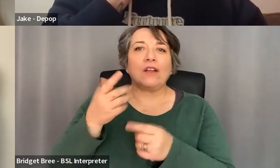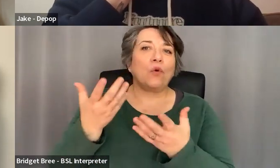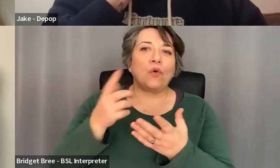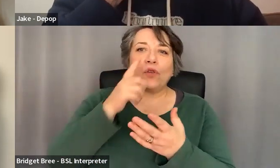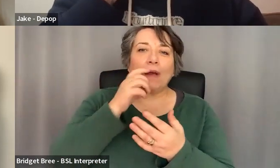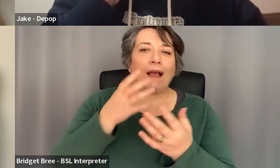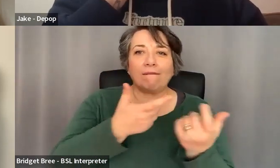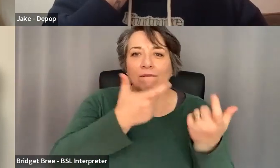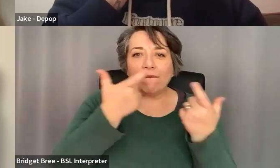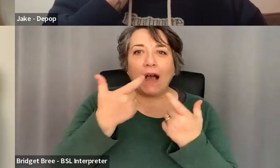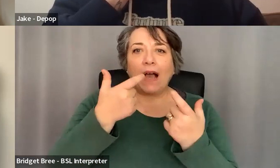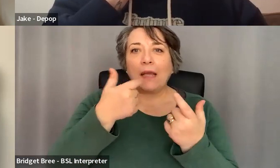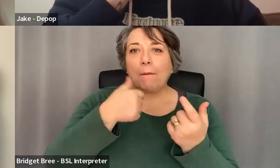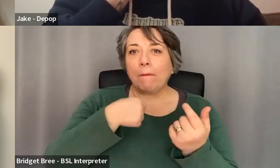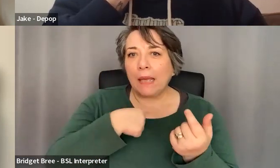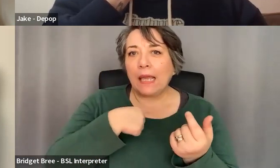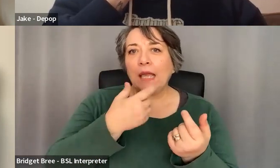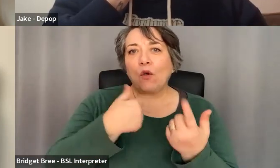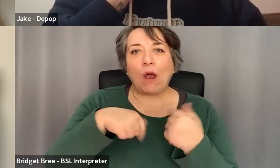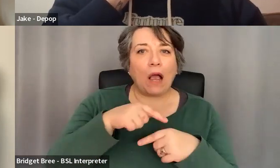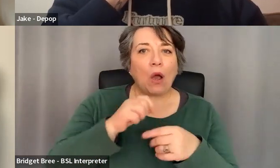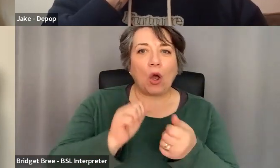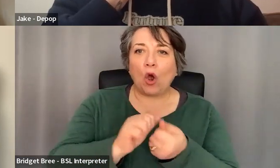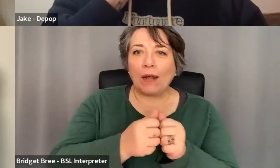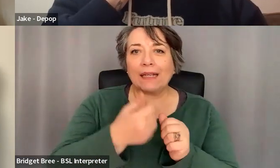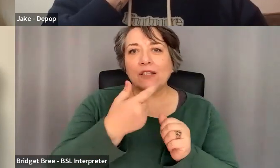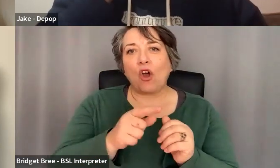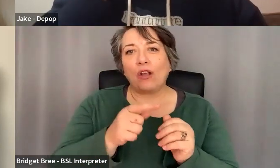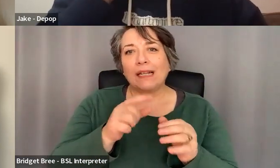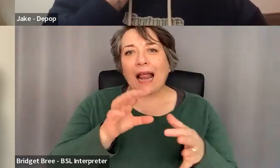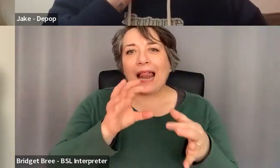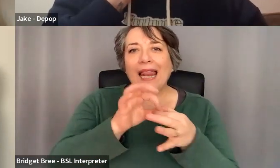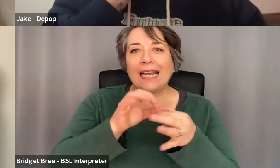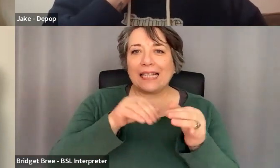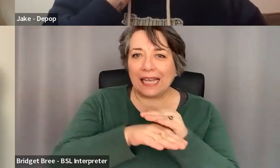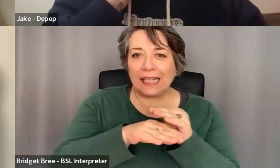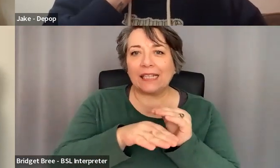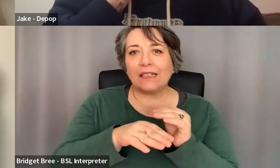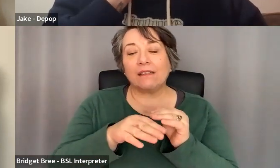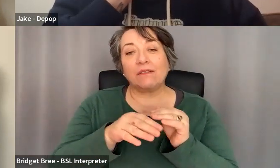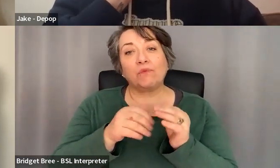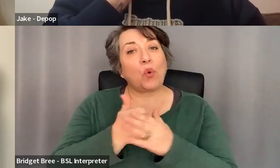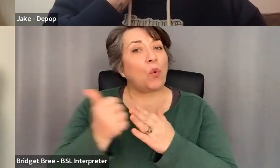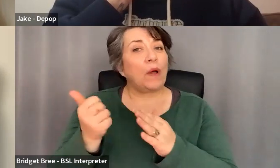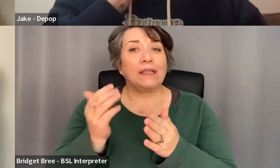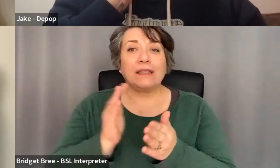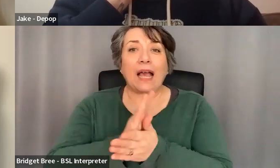On this we quite often get people just pop us a quick message, you know, always happy to chat and happy to take a look. So, yeah, absolutely.